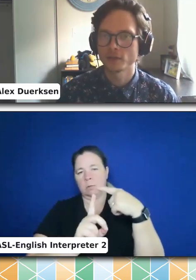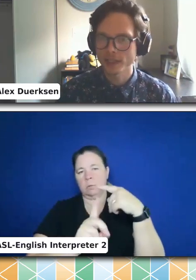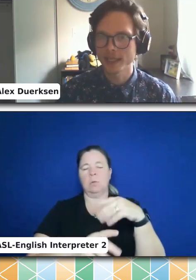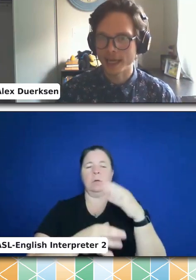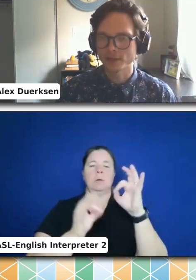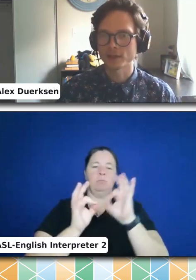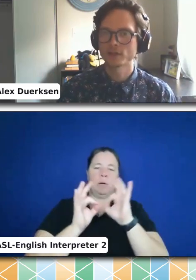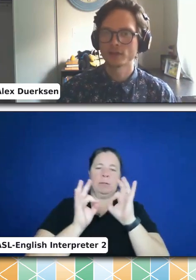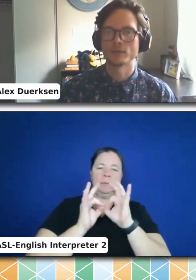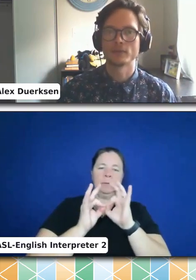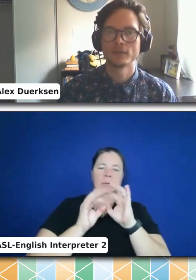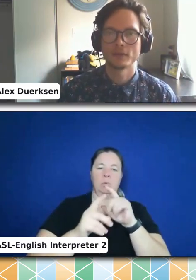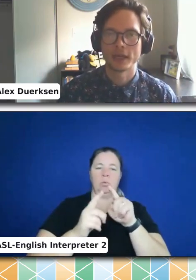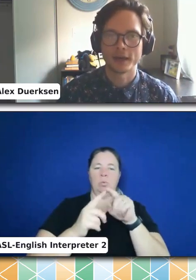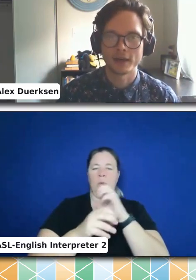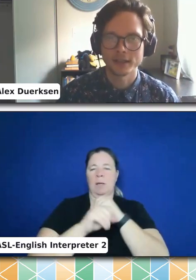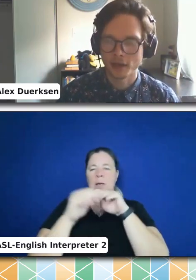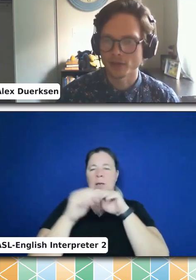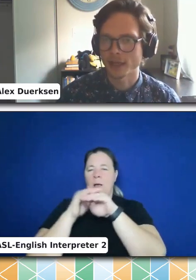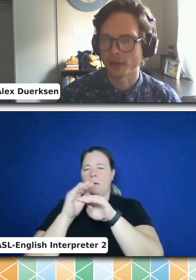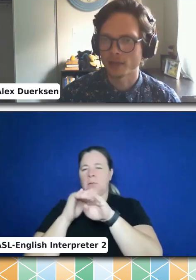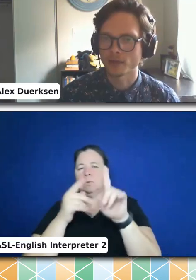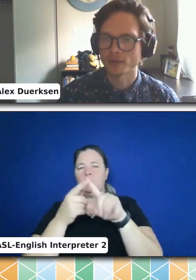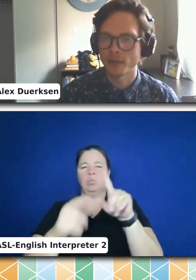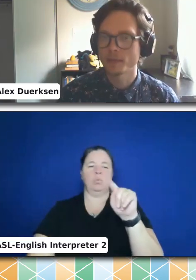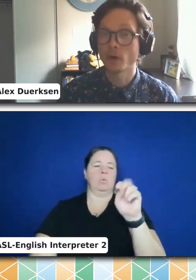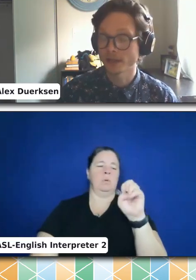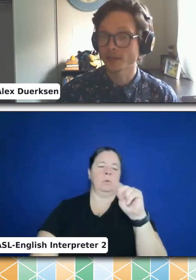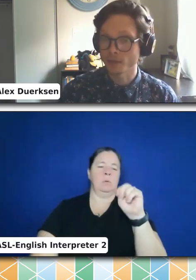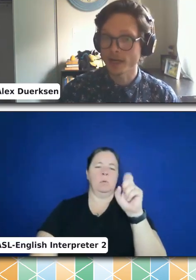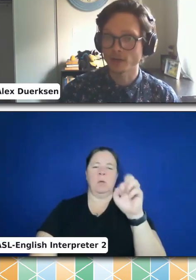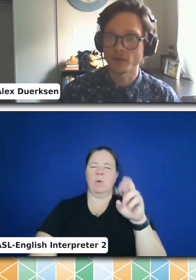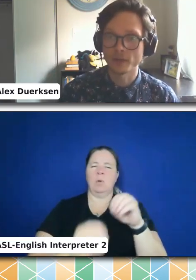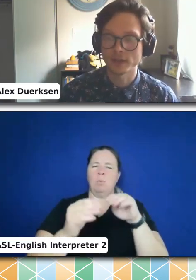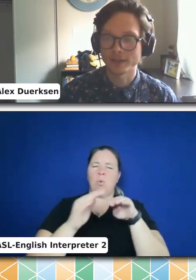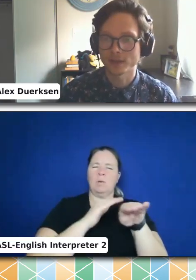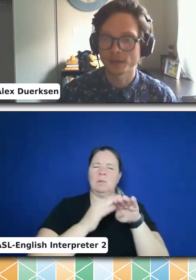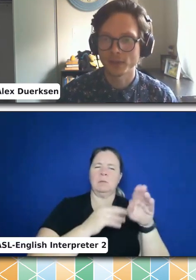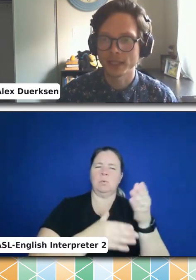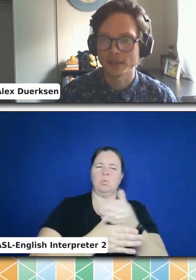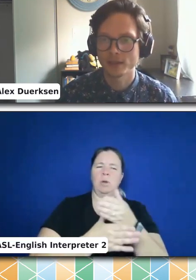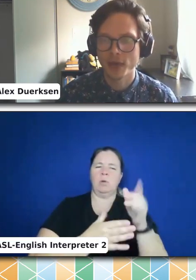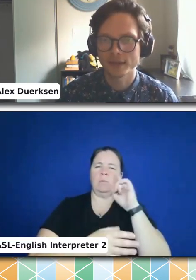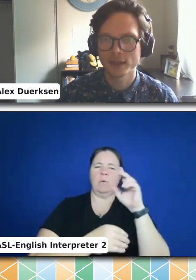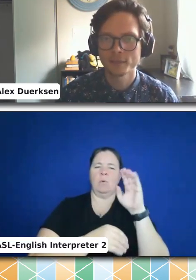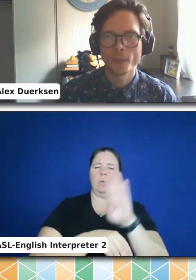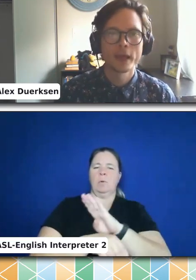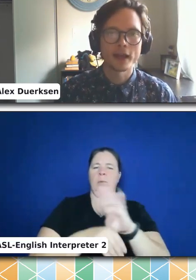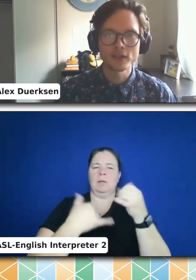Price ranges, so it's great to get access to. Uh, tenders that are in those maybe more accessible ranges for a business that's still building its capacity.